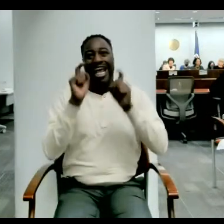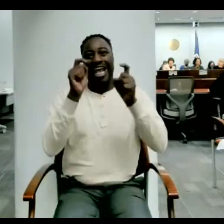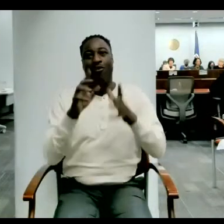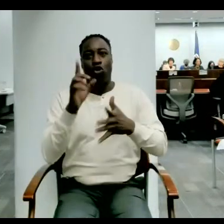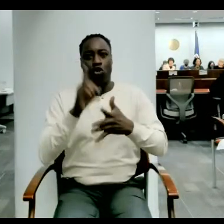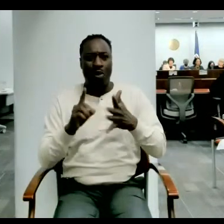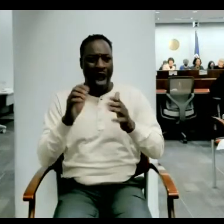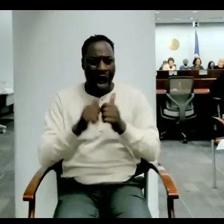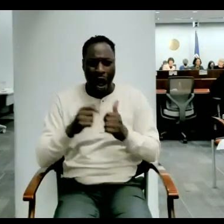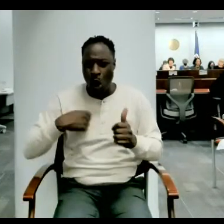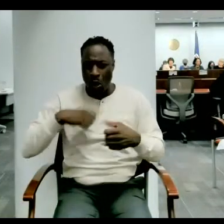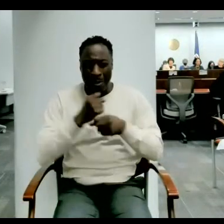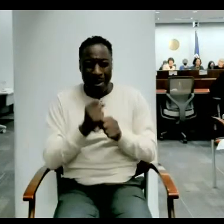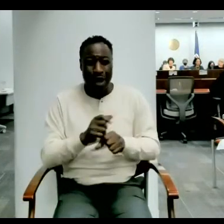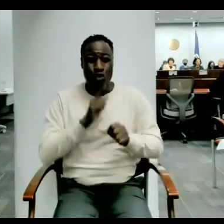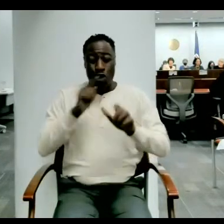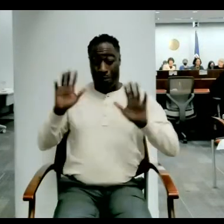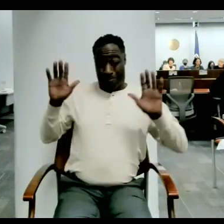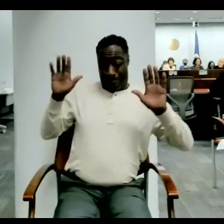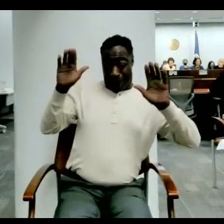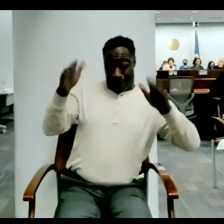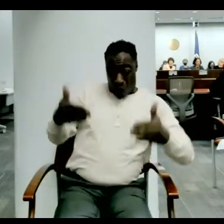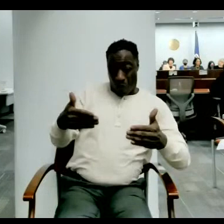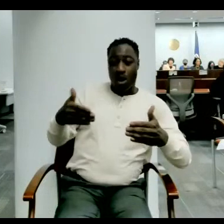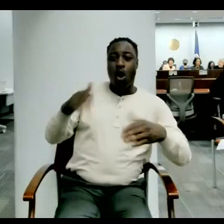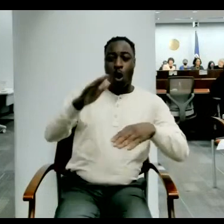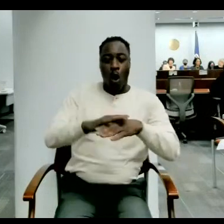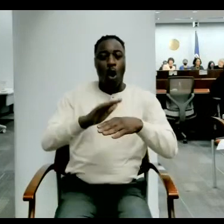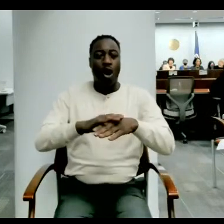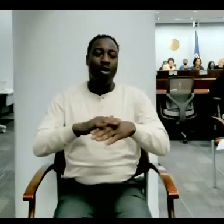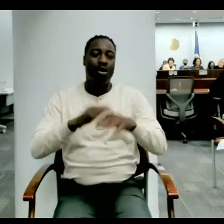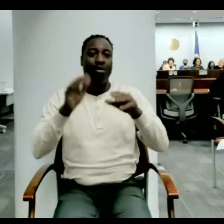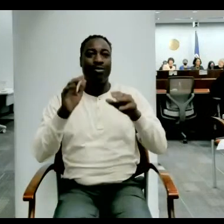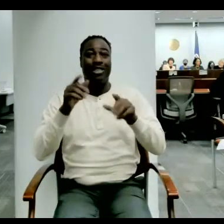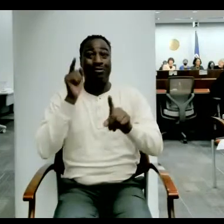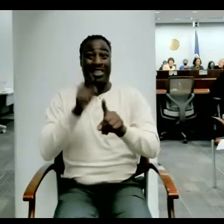How do we make it tailored to make the public know that